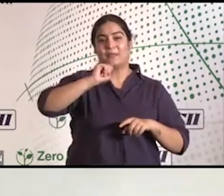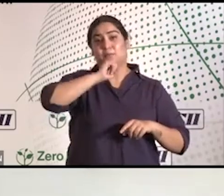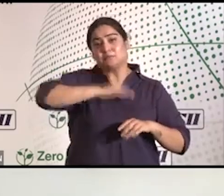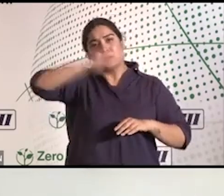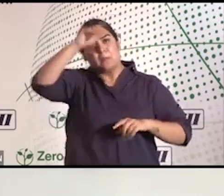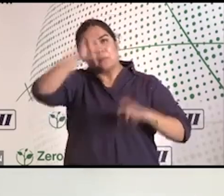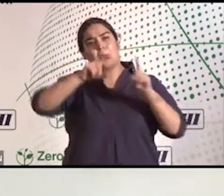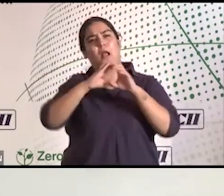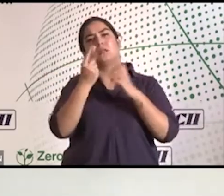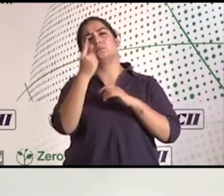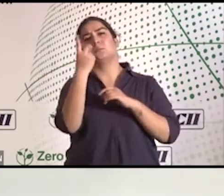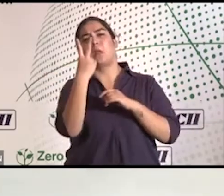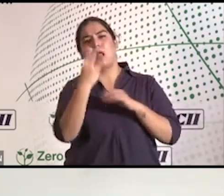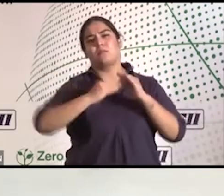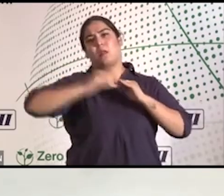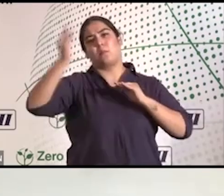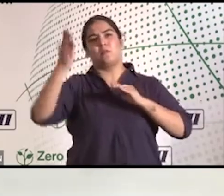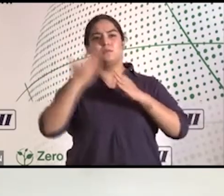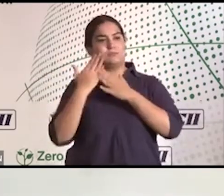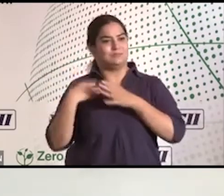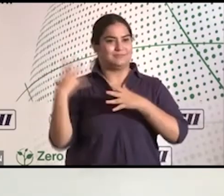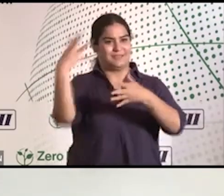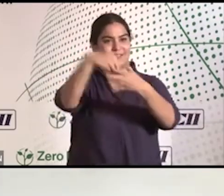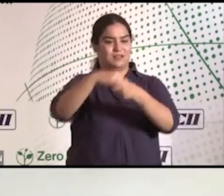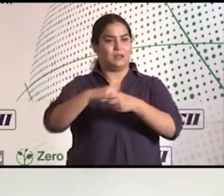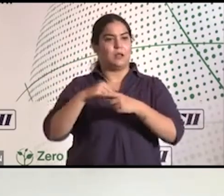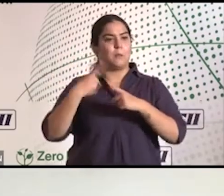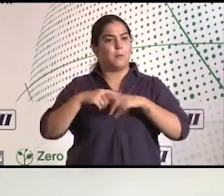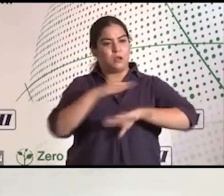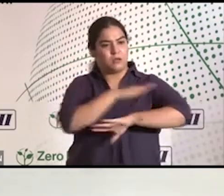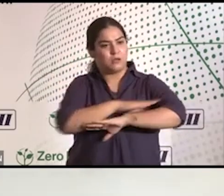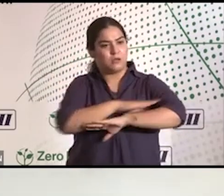I don't think we are thinking about that problem